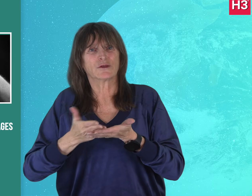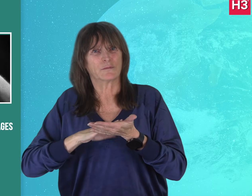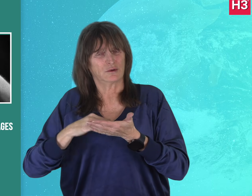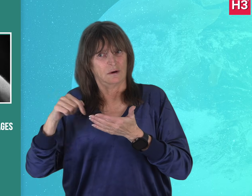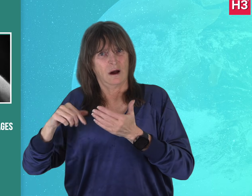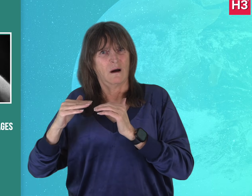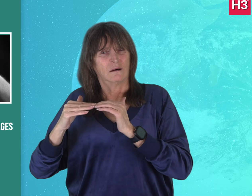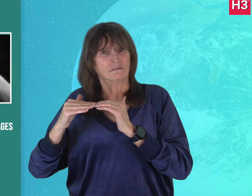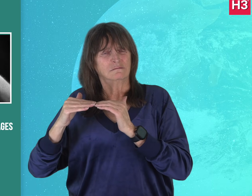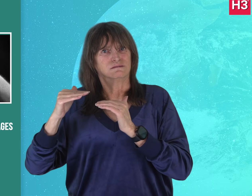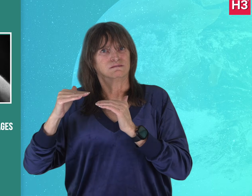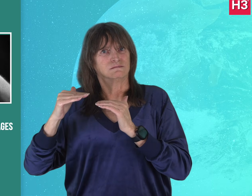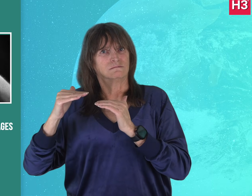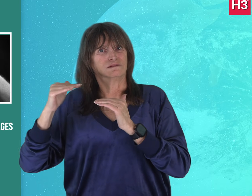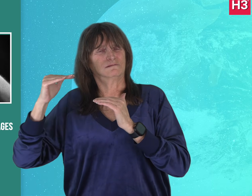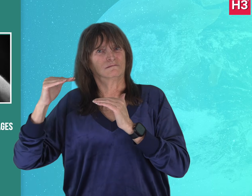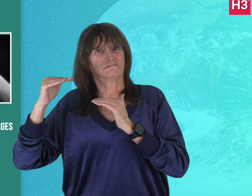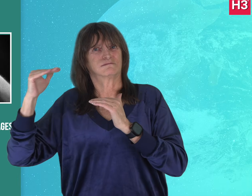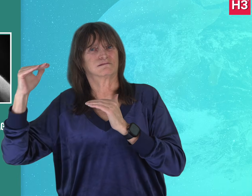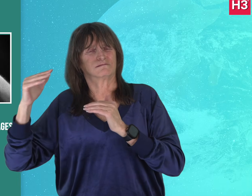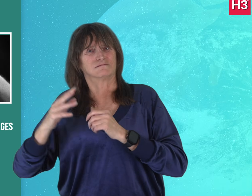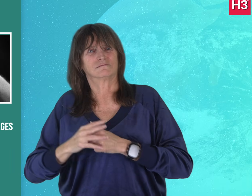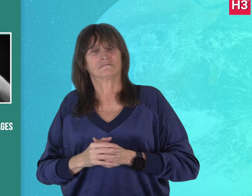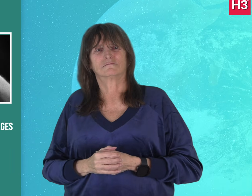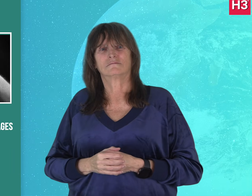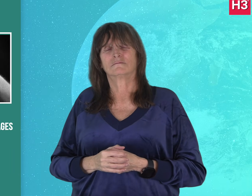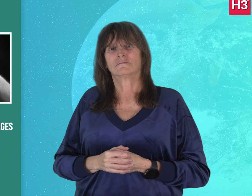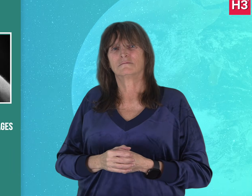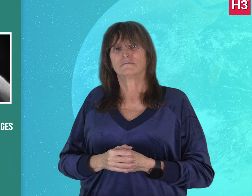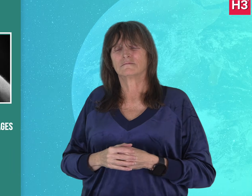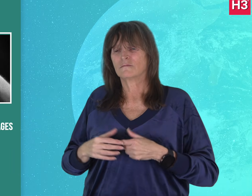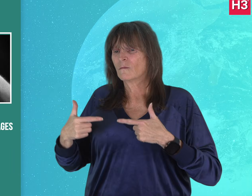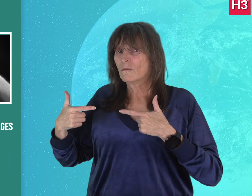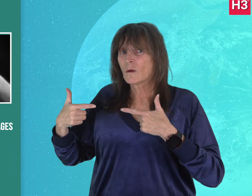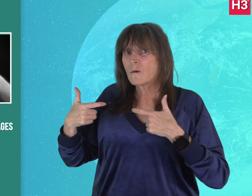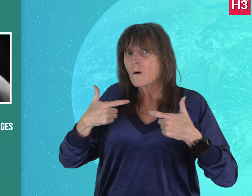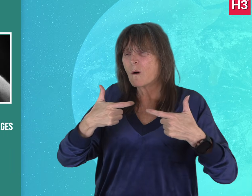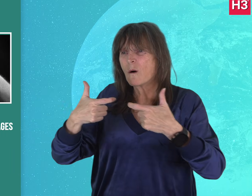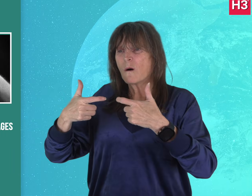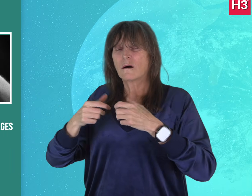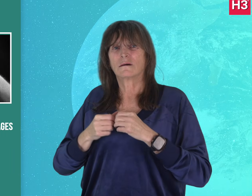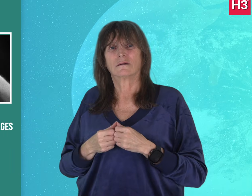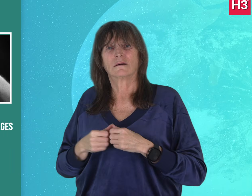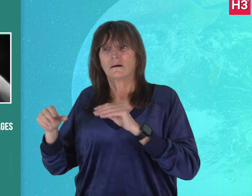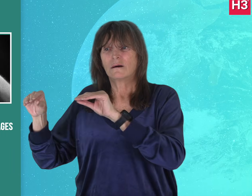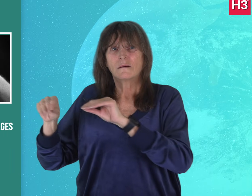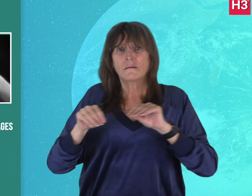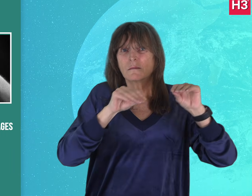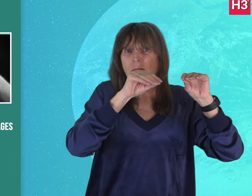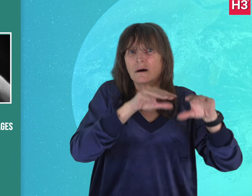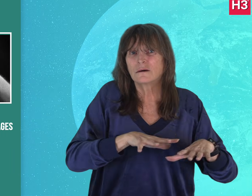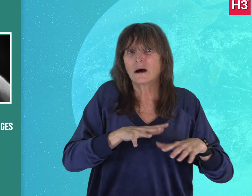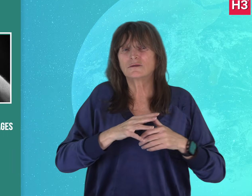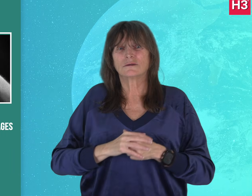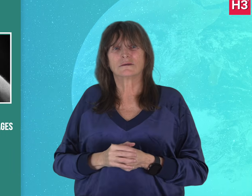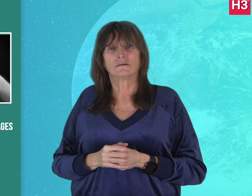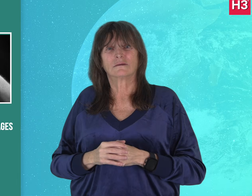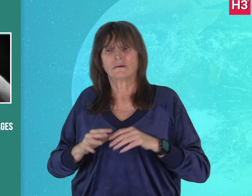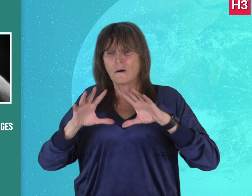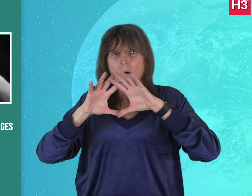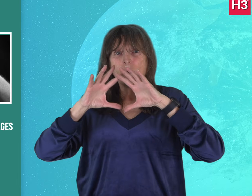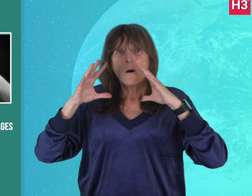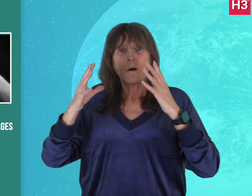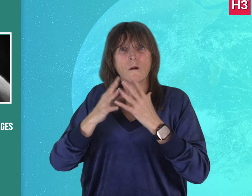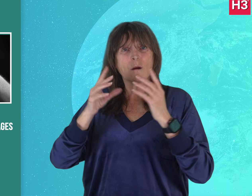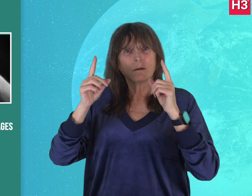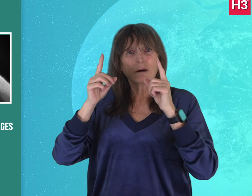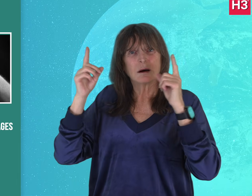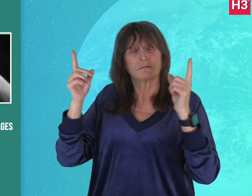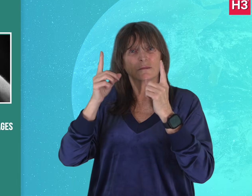the demand for interpreters is increasing. War, migration, and